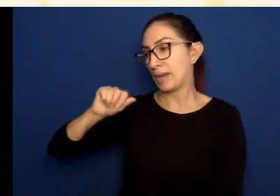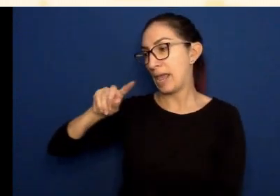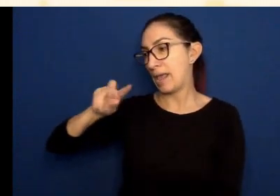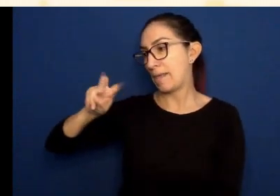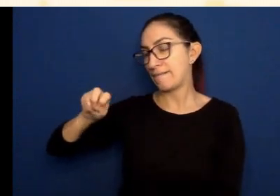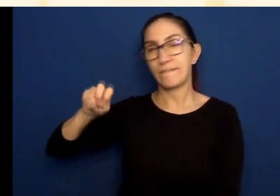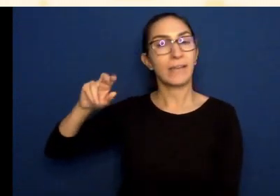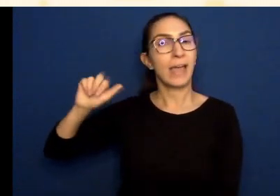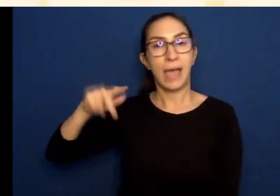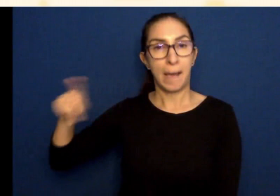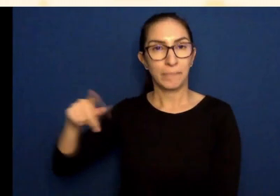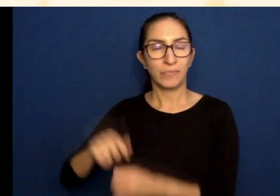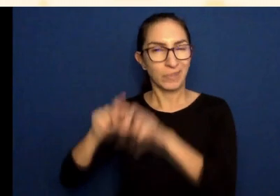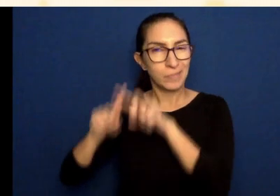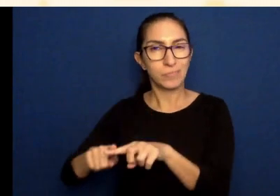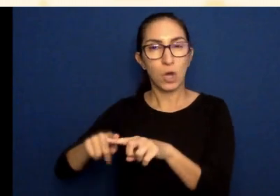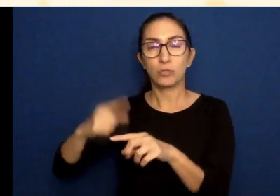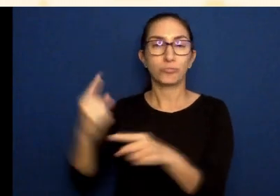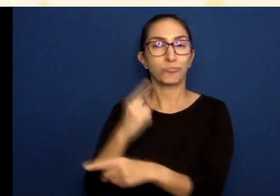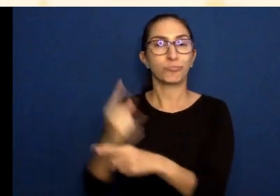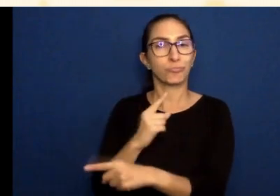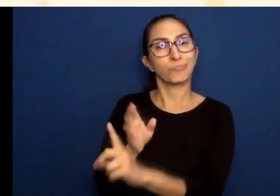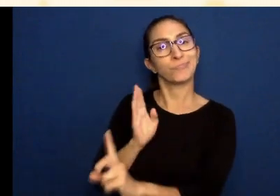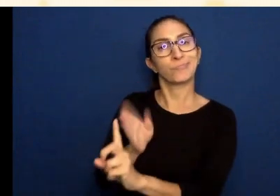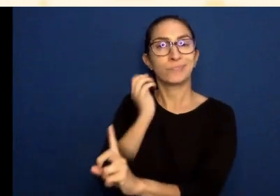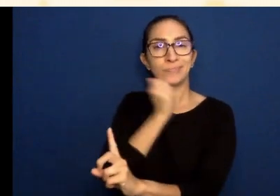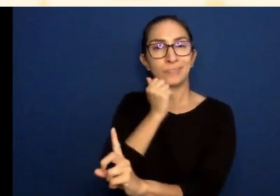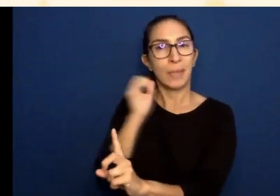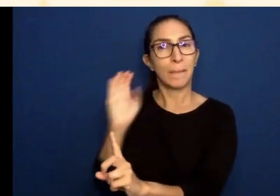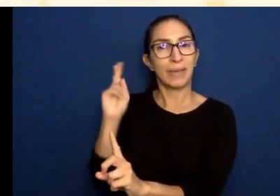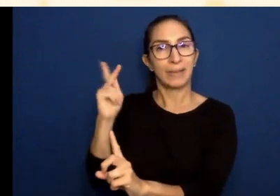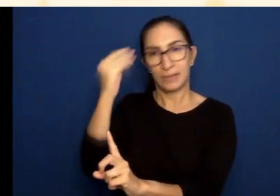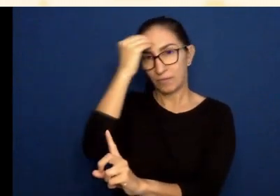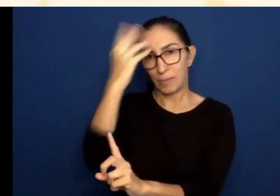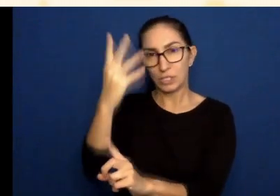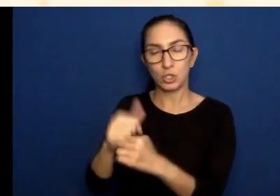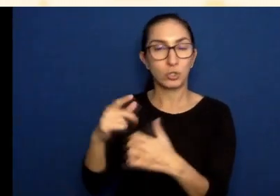It has a whole lot of information. However, Wells Fargo probably only has one native app,